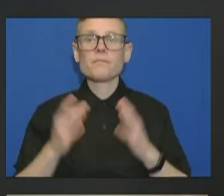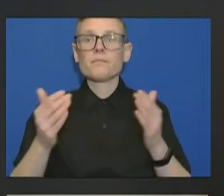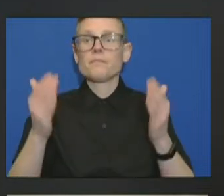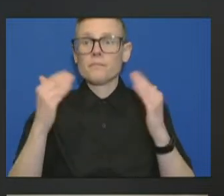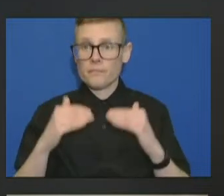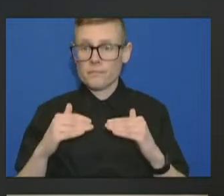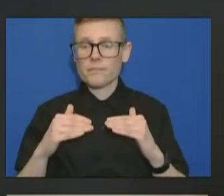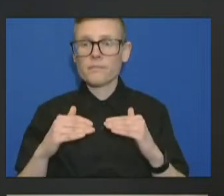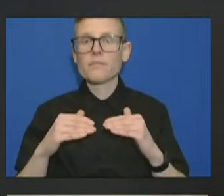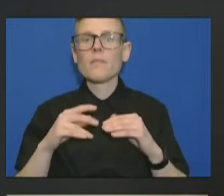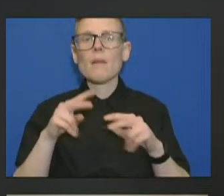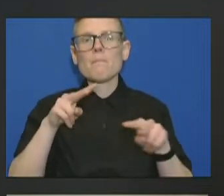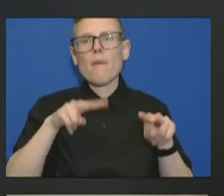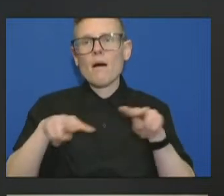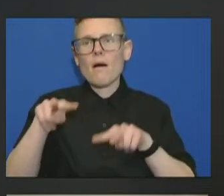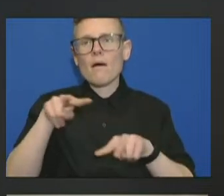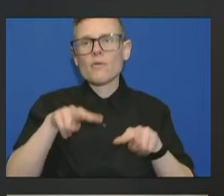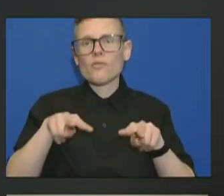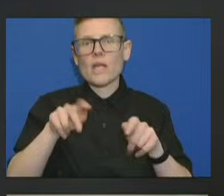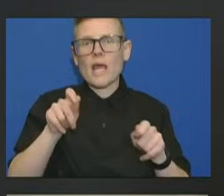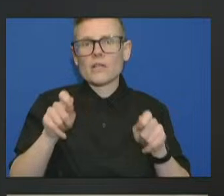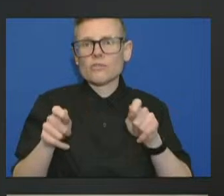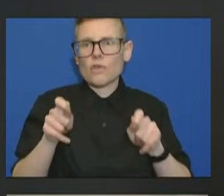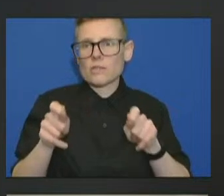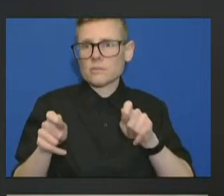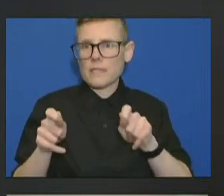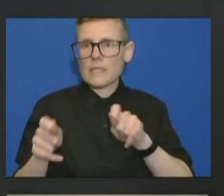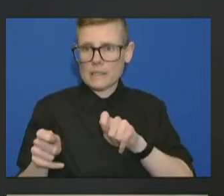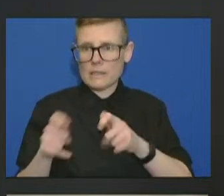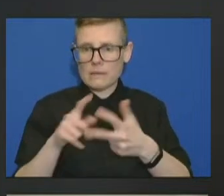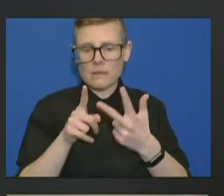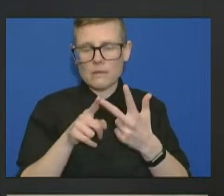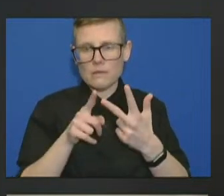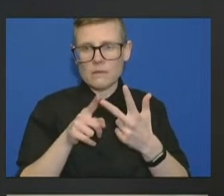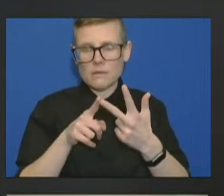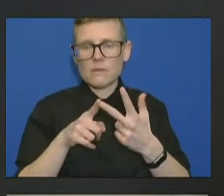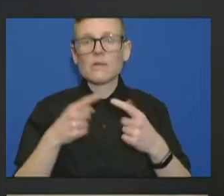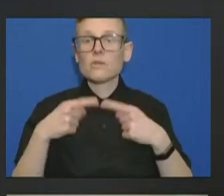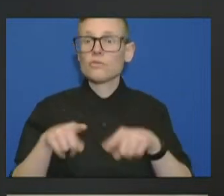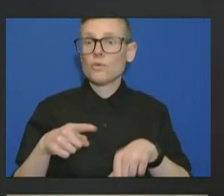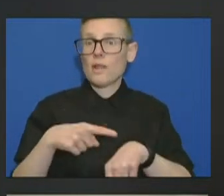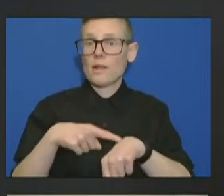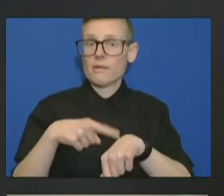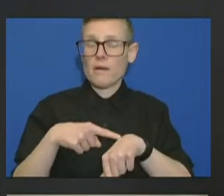budget to the community. And then we get to kind of the